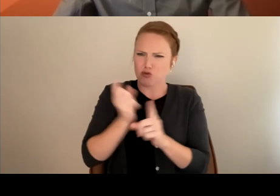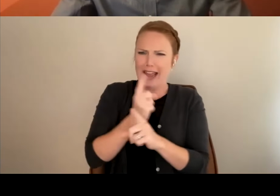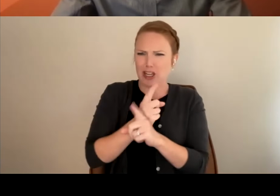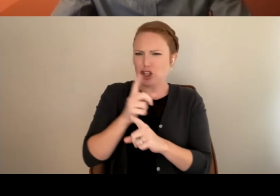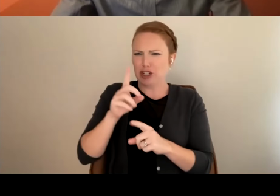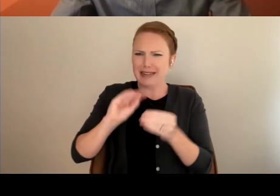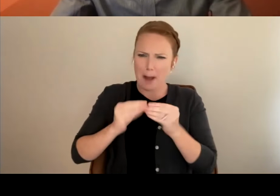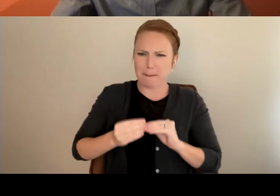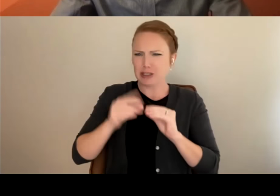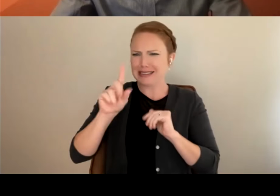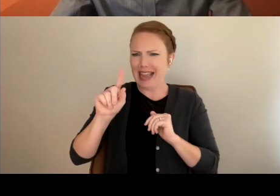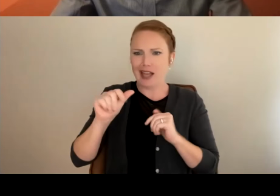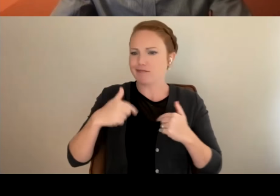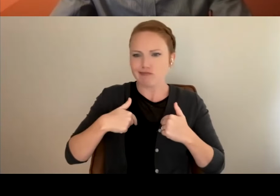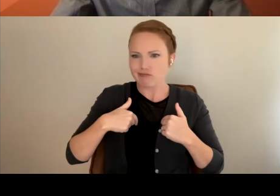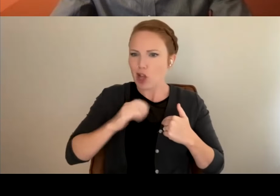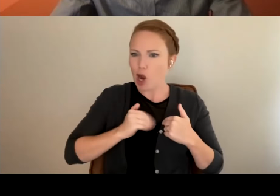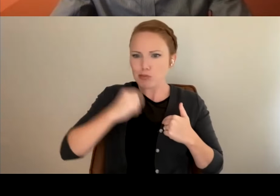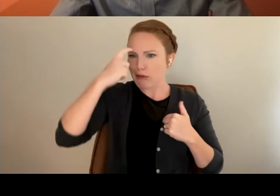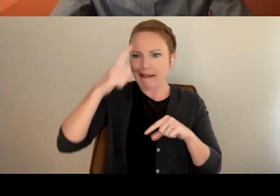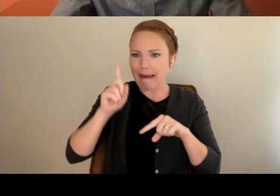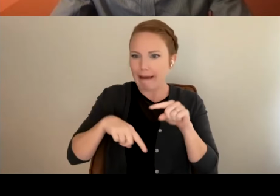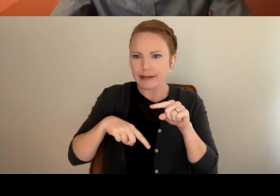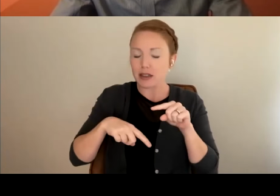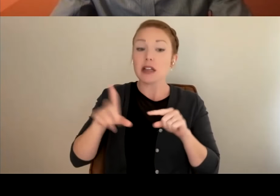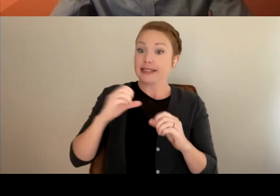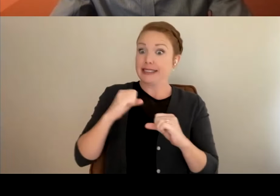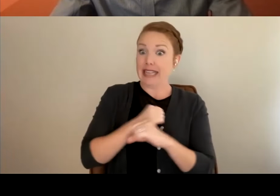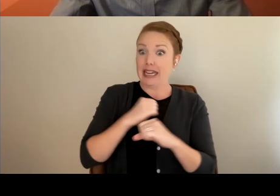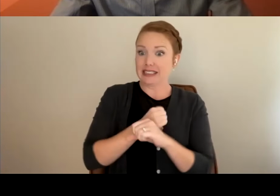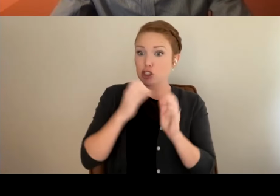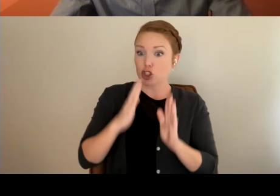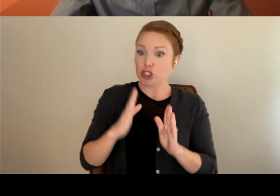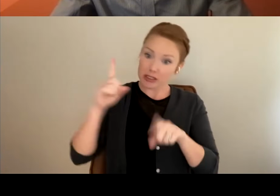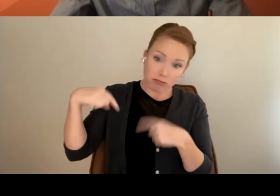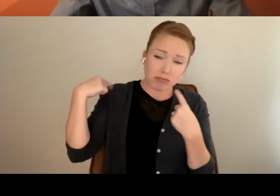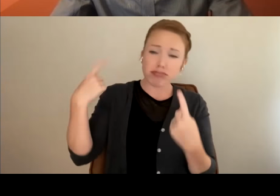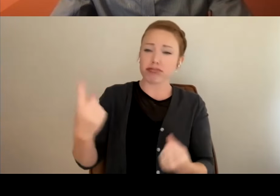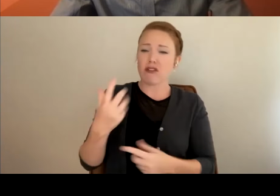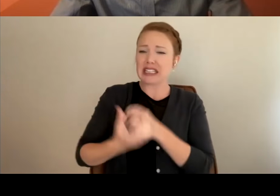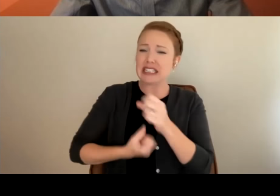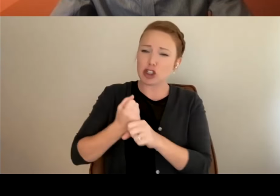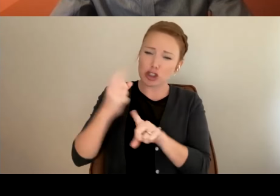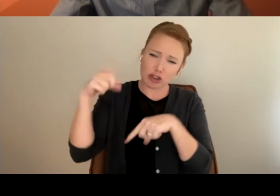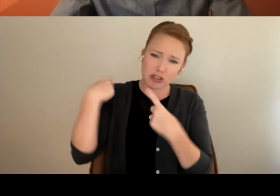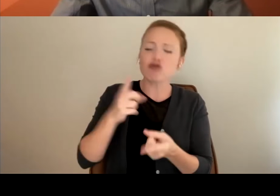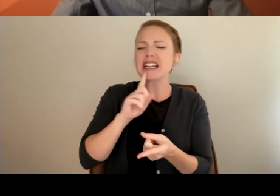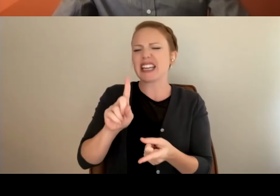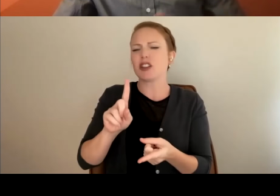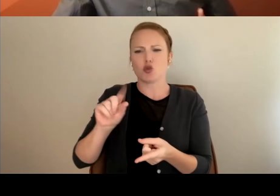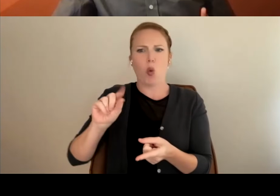Statisticians over the past centuries and, you know, really the the 20th century, developed